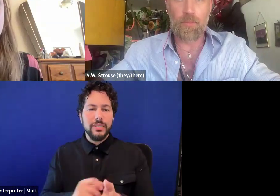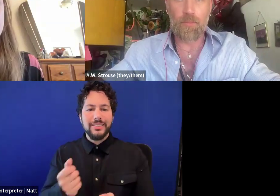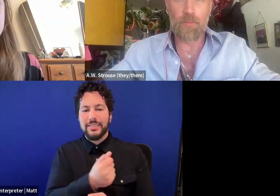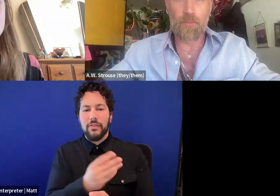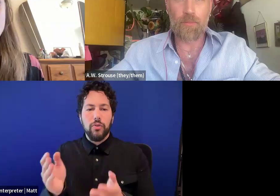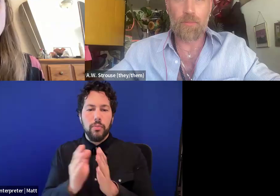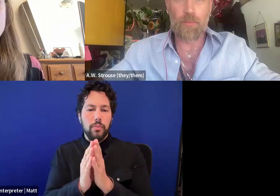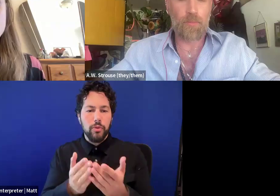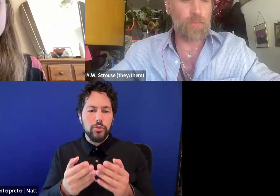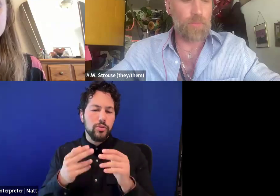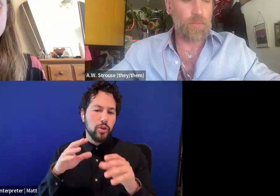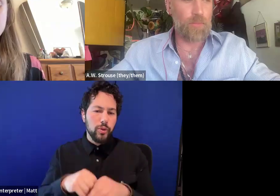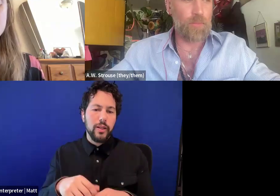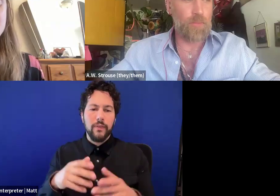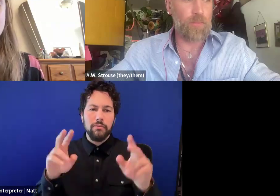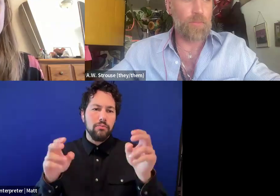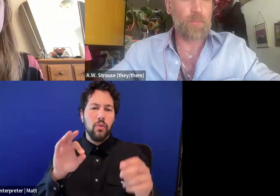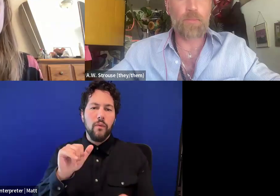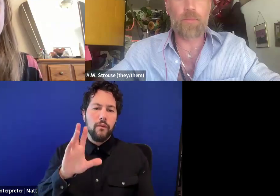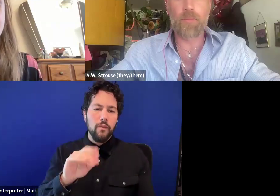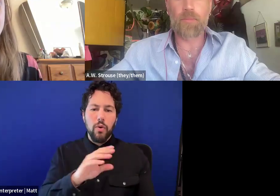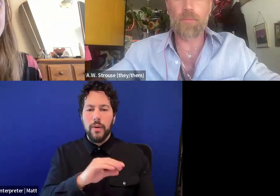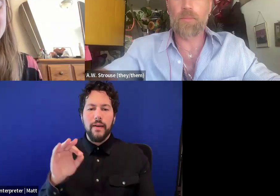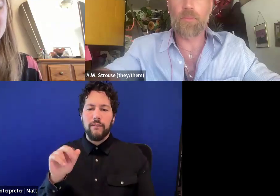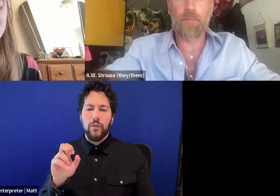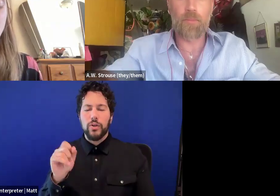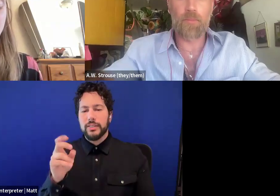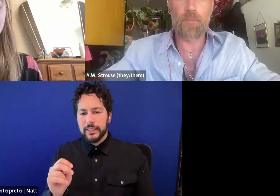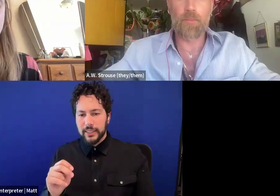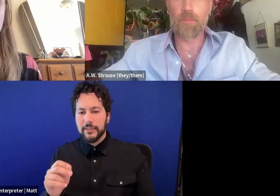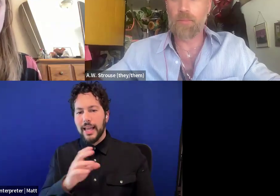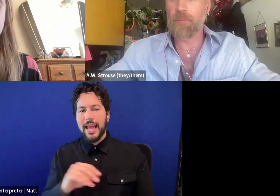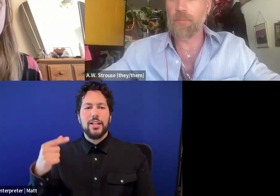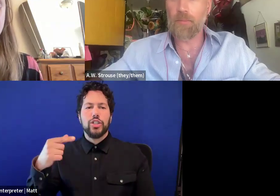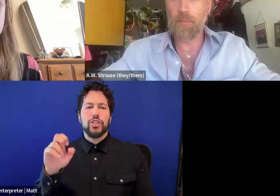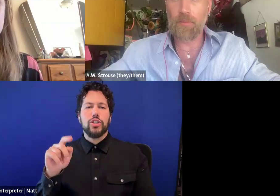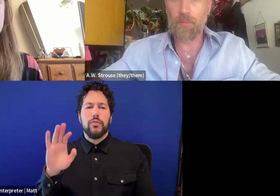In 2020, Strauss started cruising in Mexico City subway system, working on their current book project,